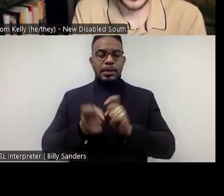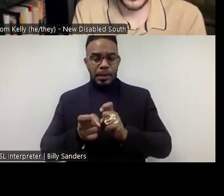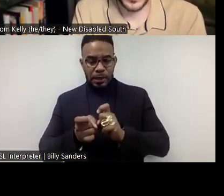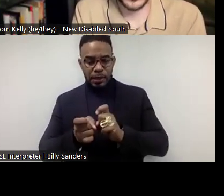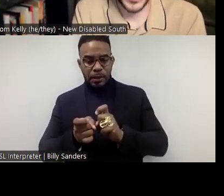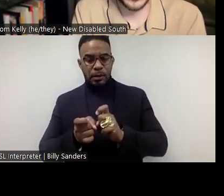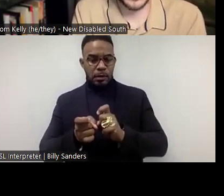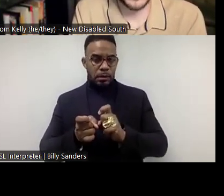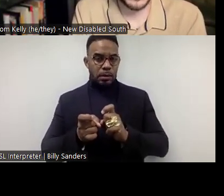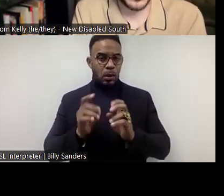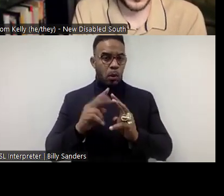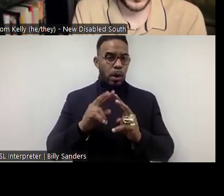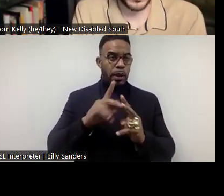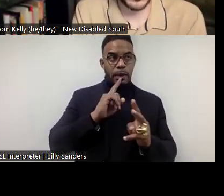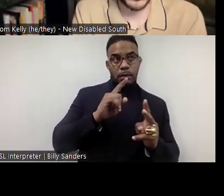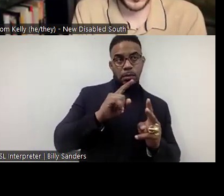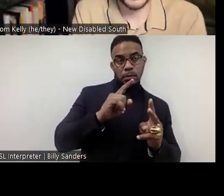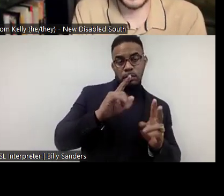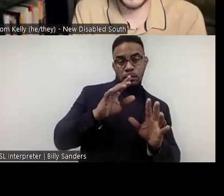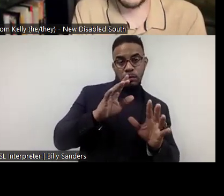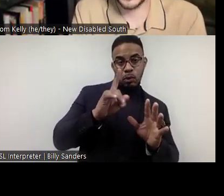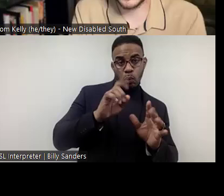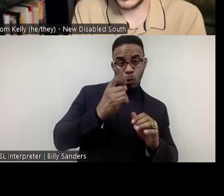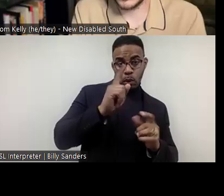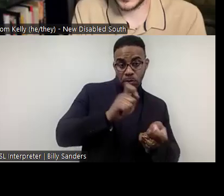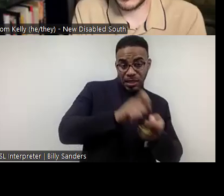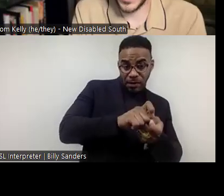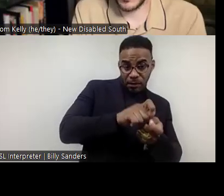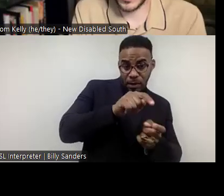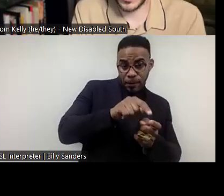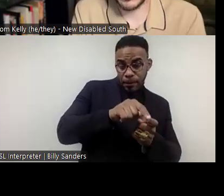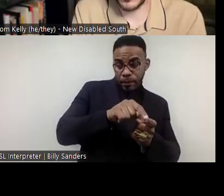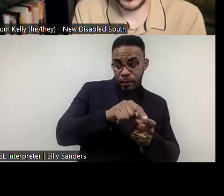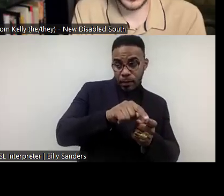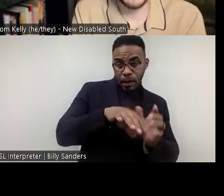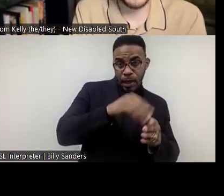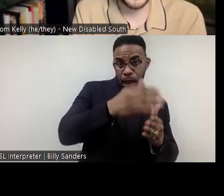so that we can then create change, whether that is with